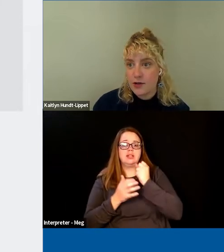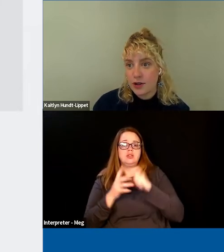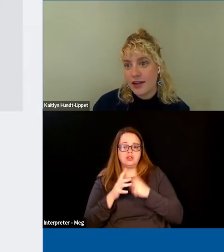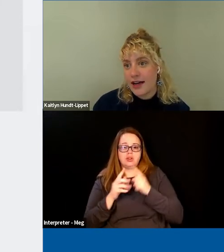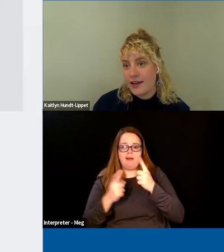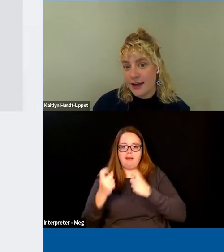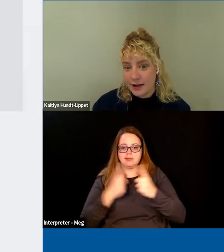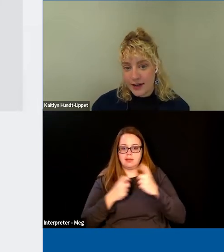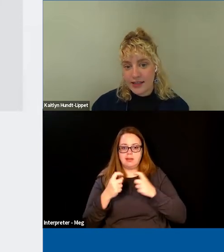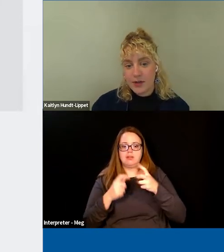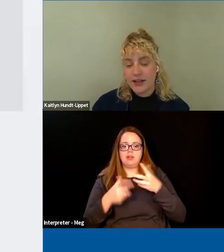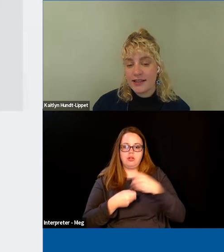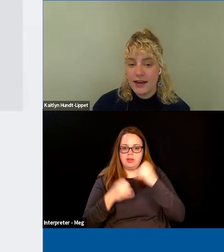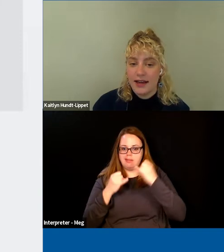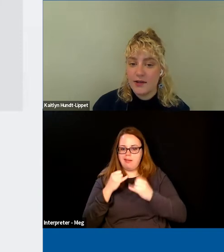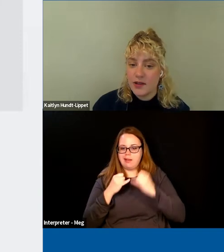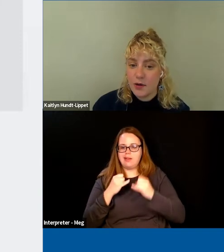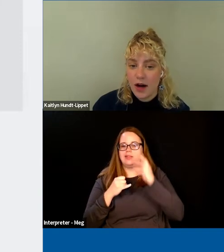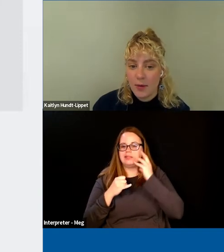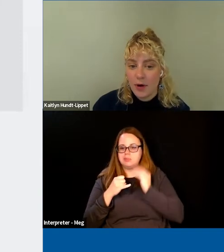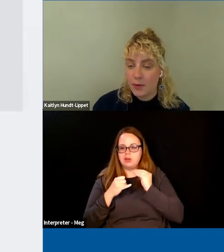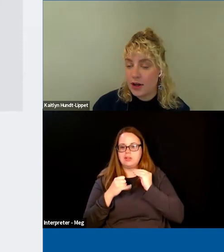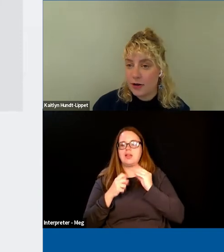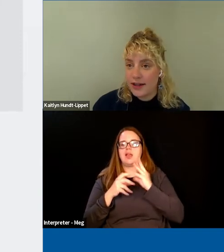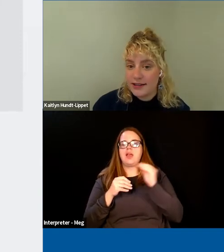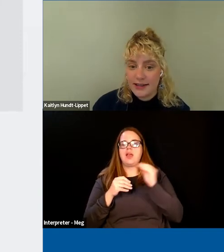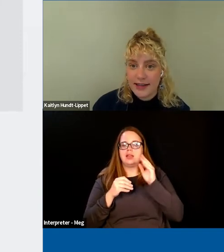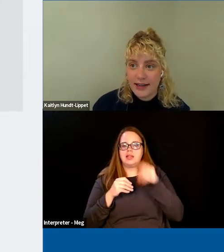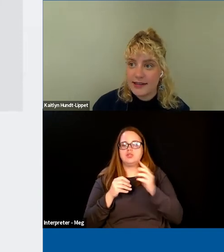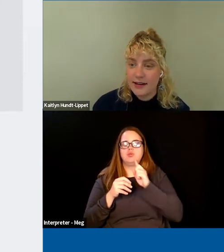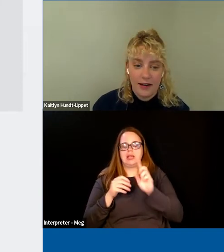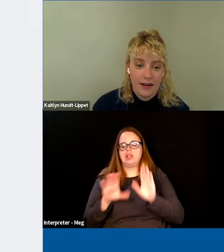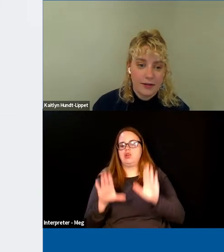You include it at the end of an experience and it gives you really great insights.